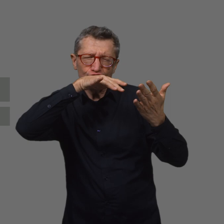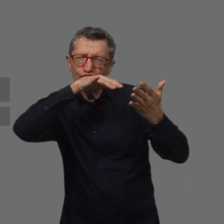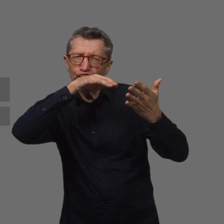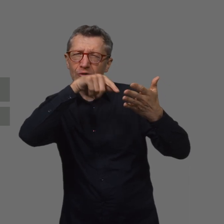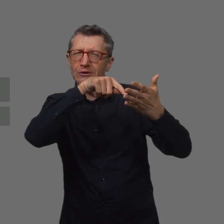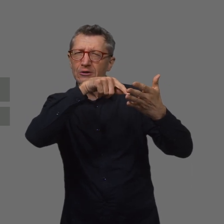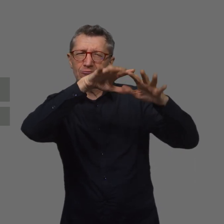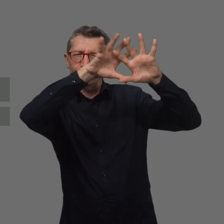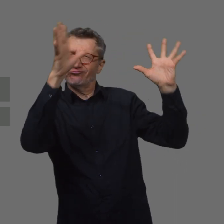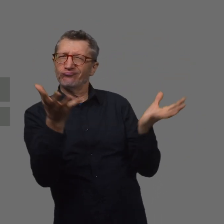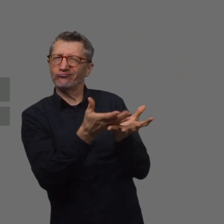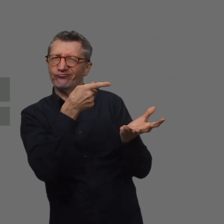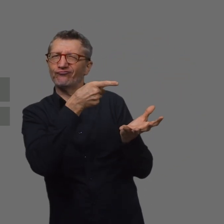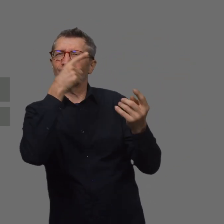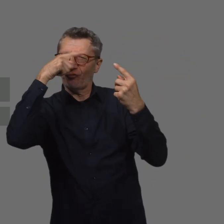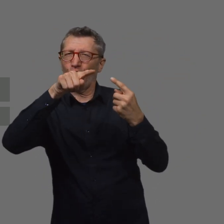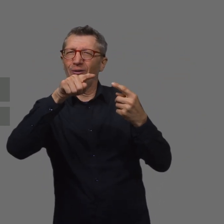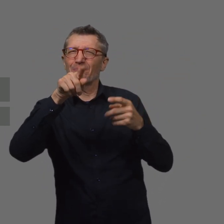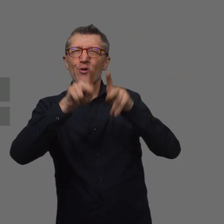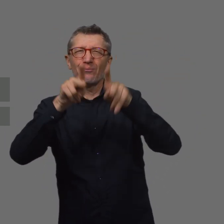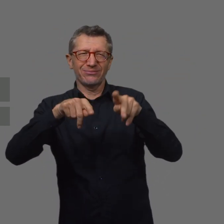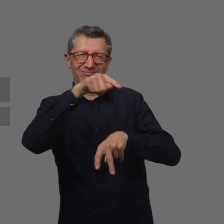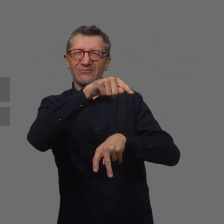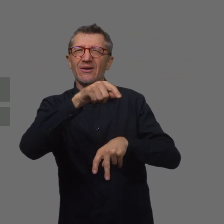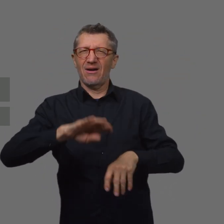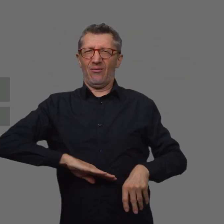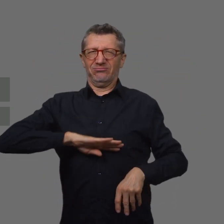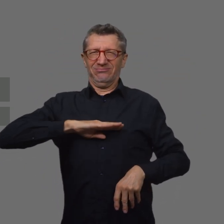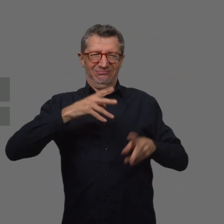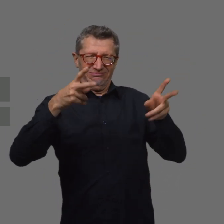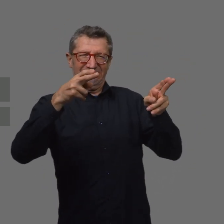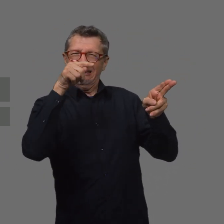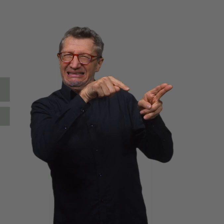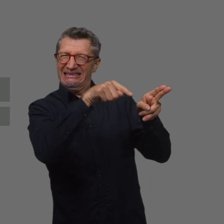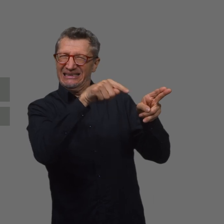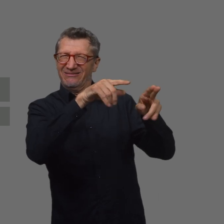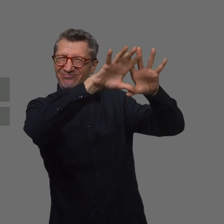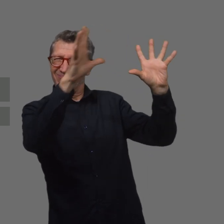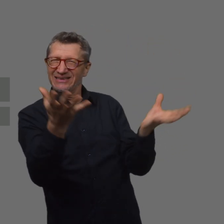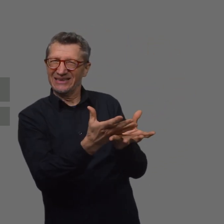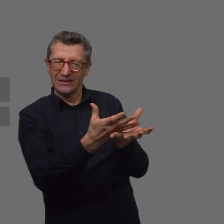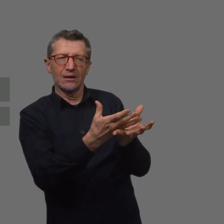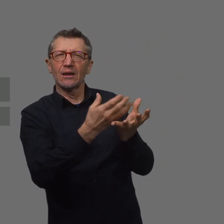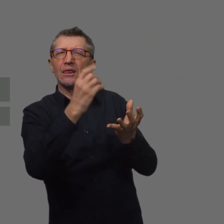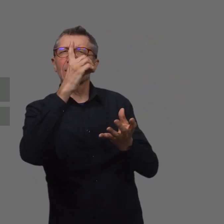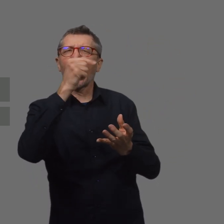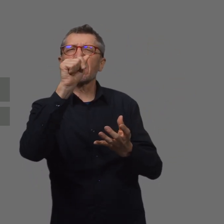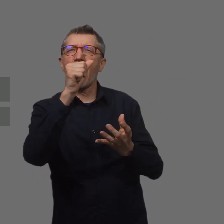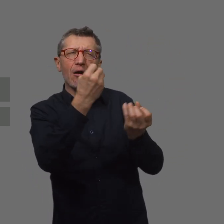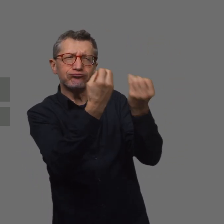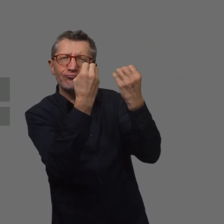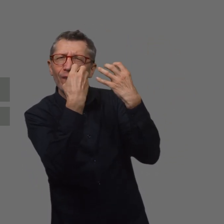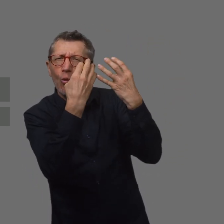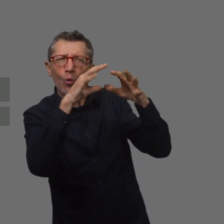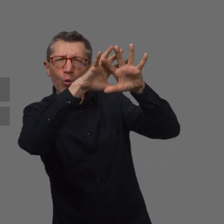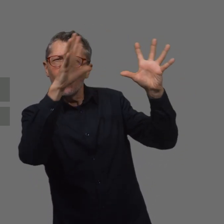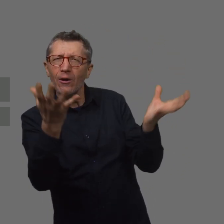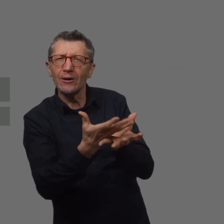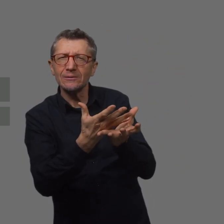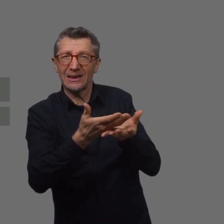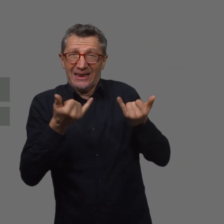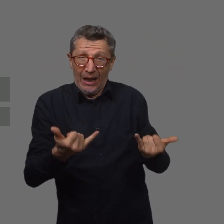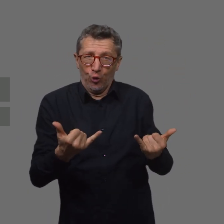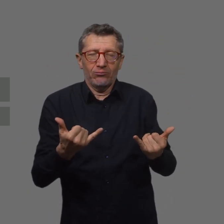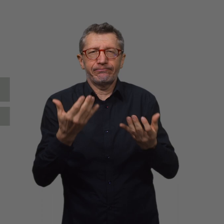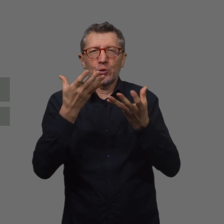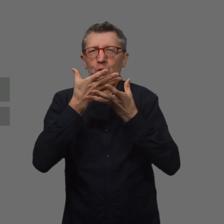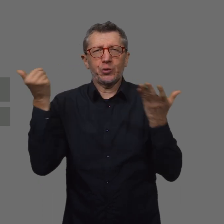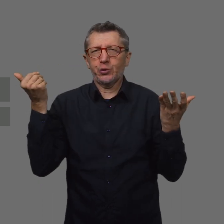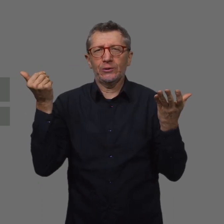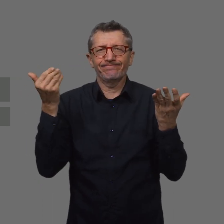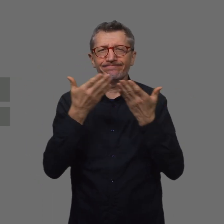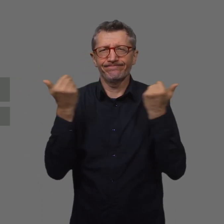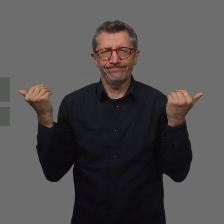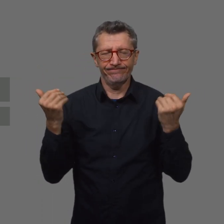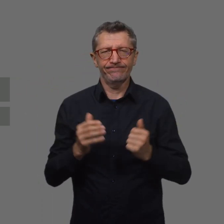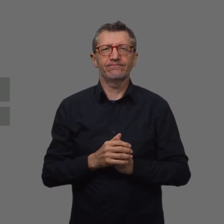There is still a lack of relevant trial data for these age groups.